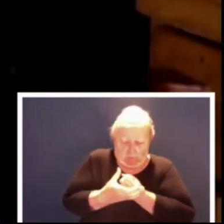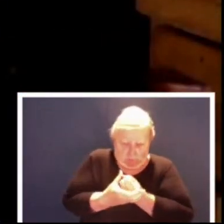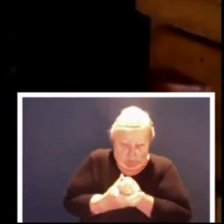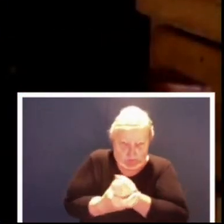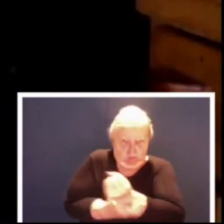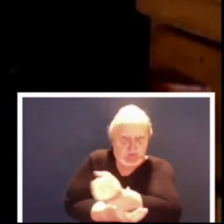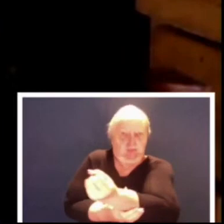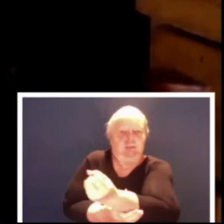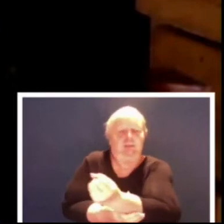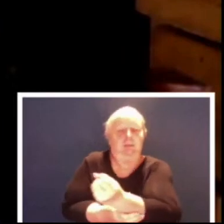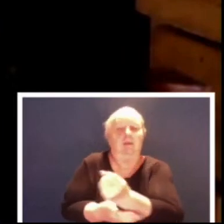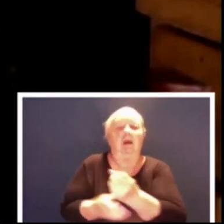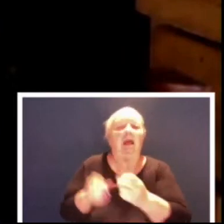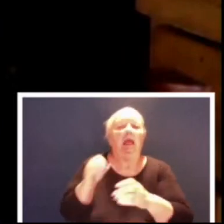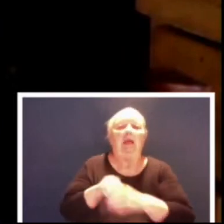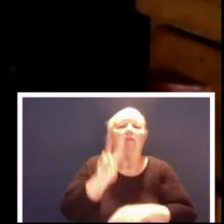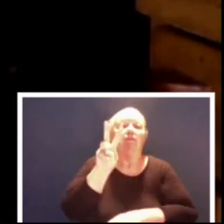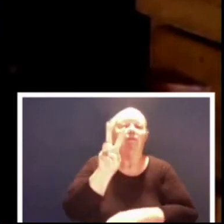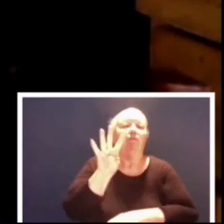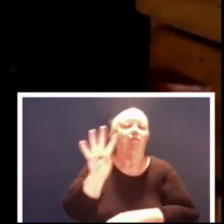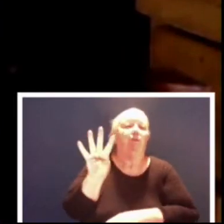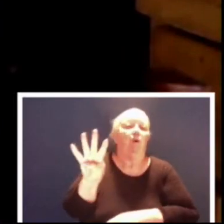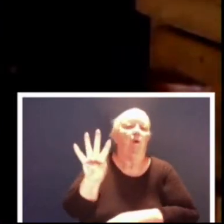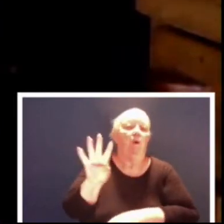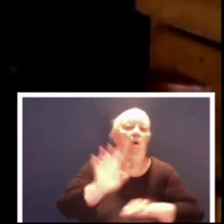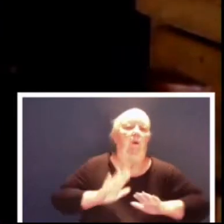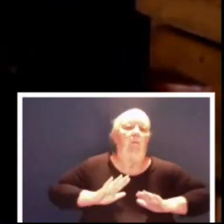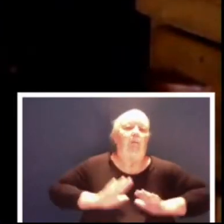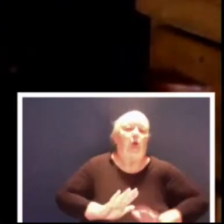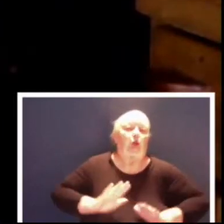those extreme times are a blessing.